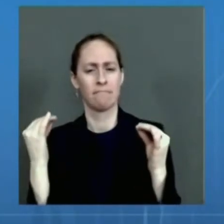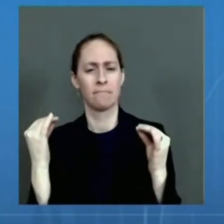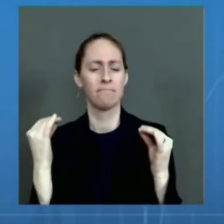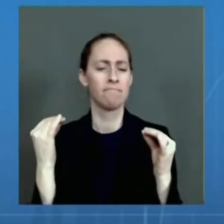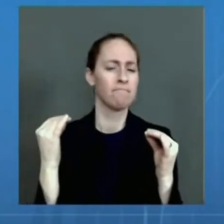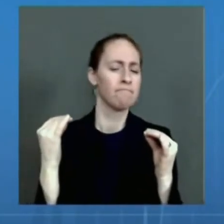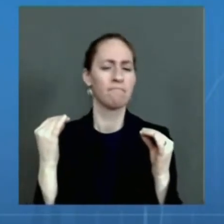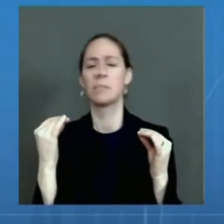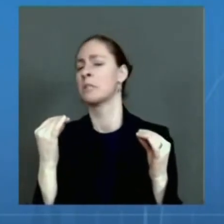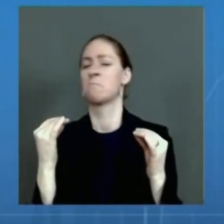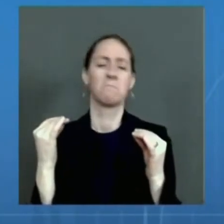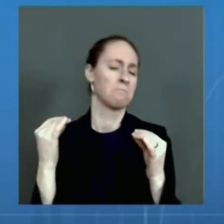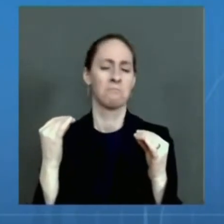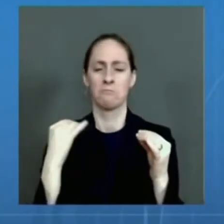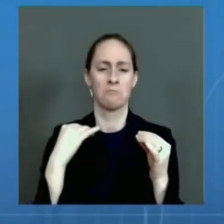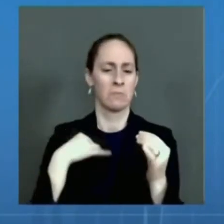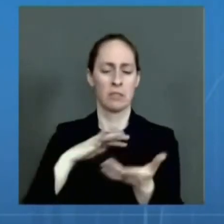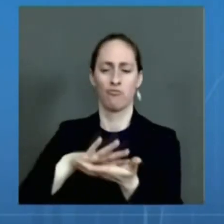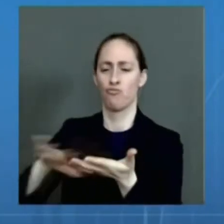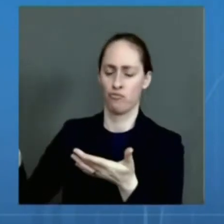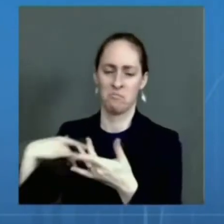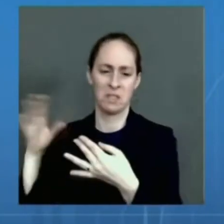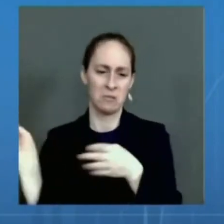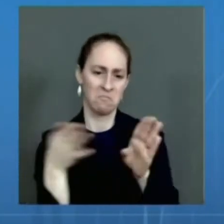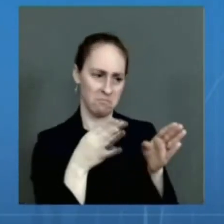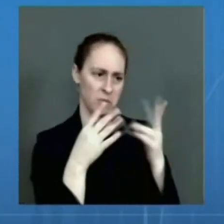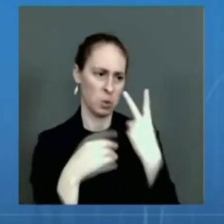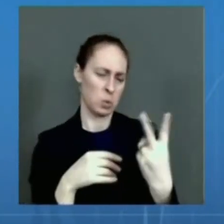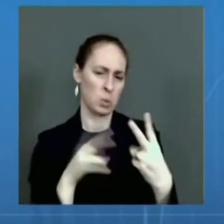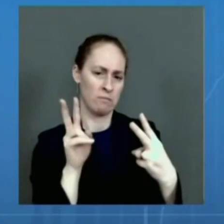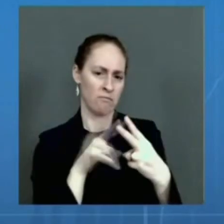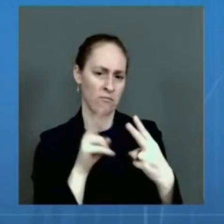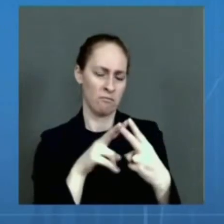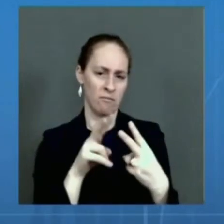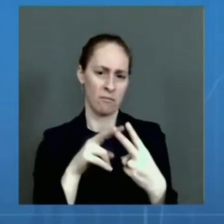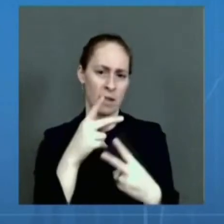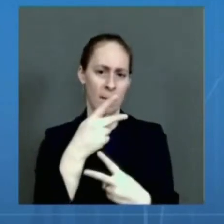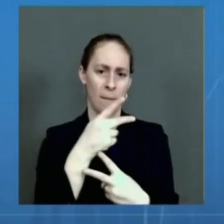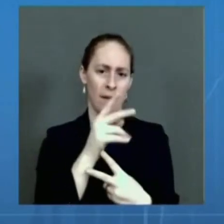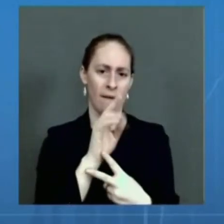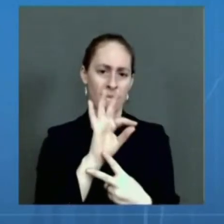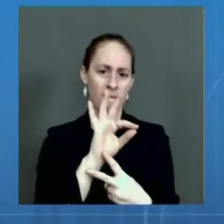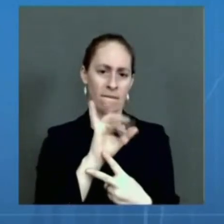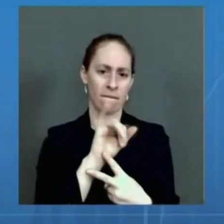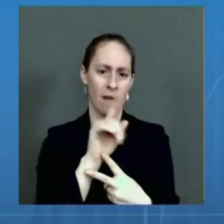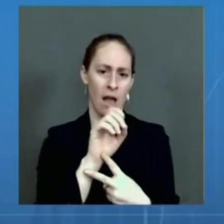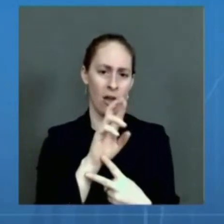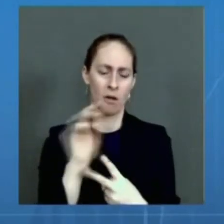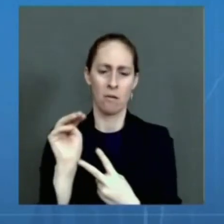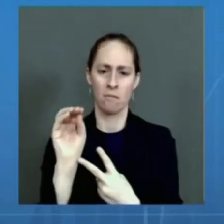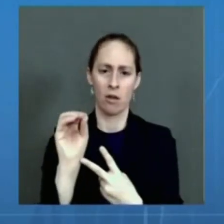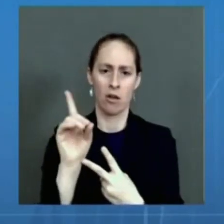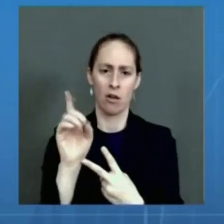MRNA VACCINES OVER THE JOHNSON & JOHNSON VACCINE AND I ENDORSE